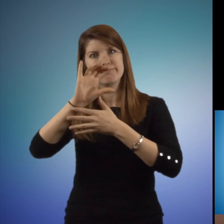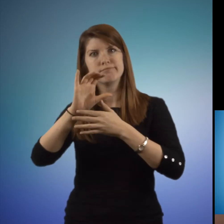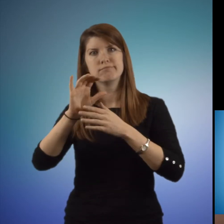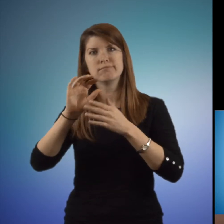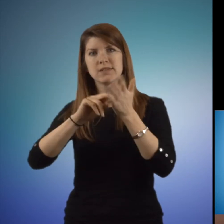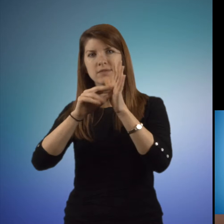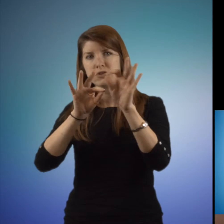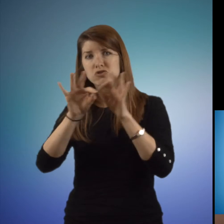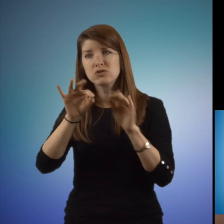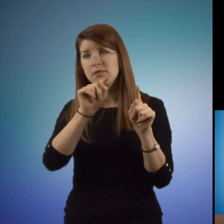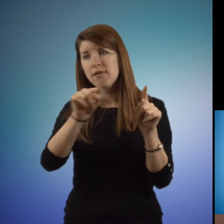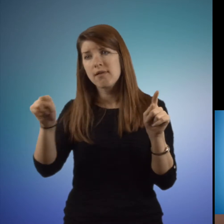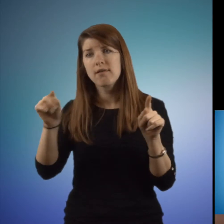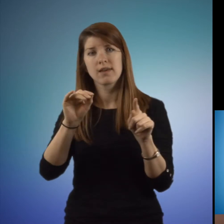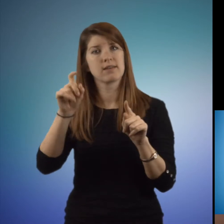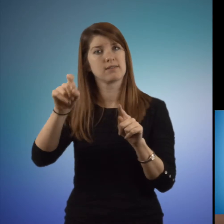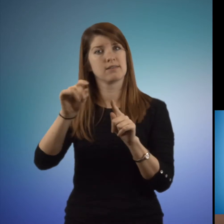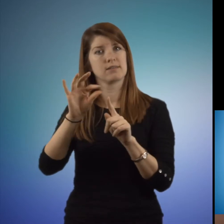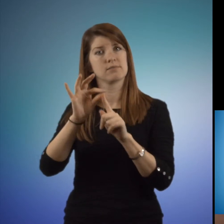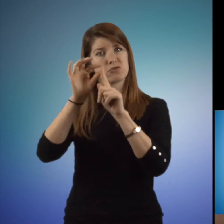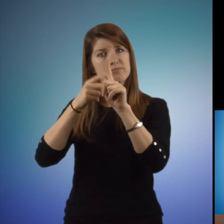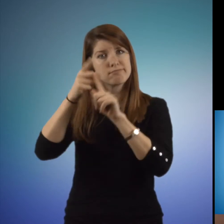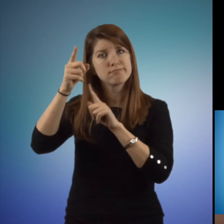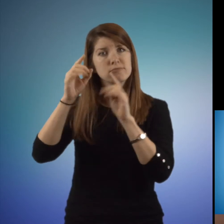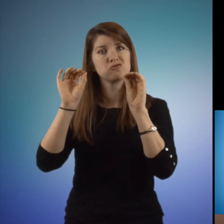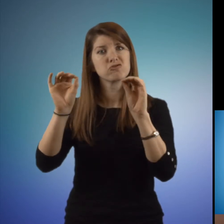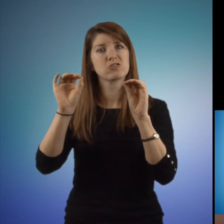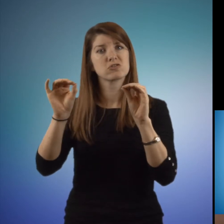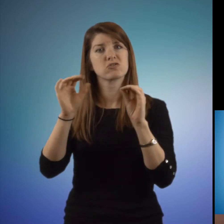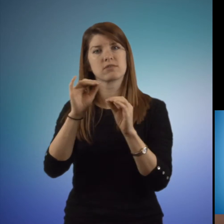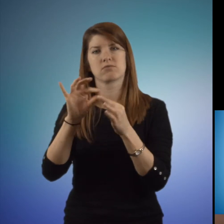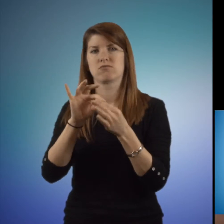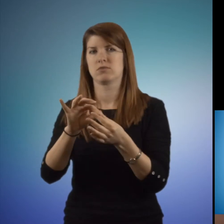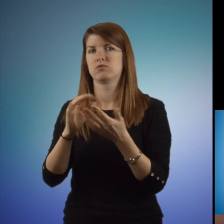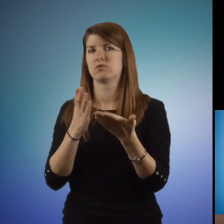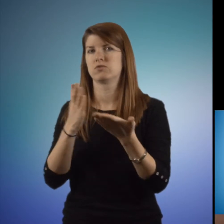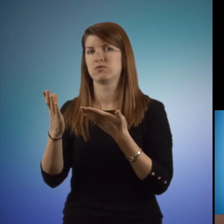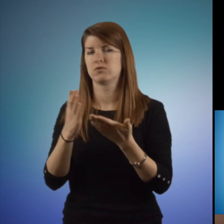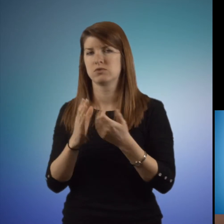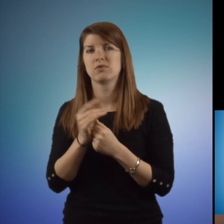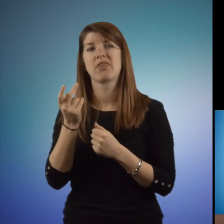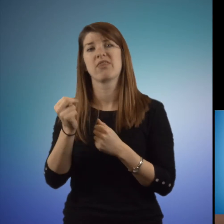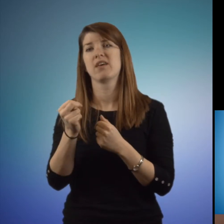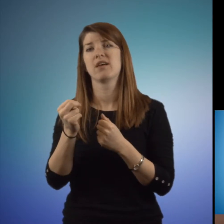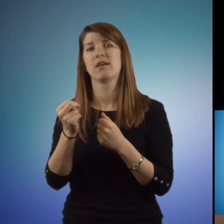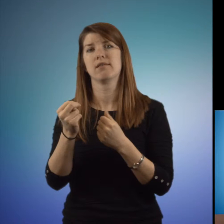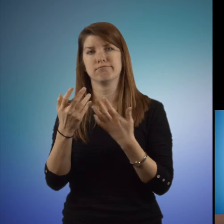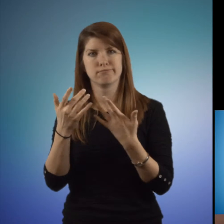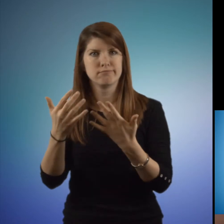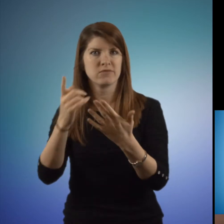and they need specialized instruction and related services. And then we would go on to develop the IEP.